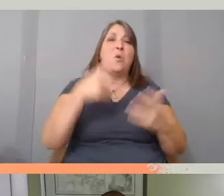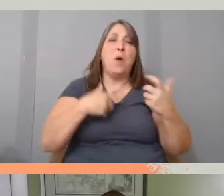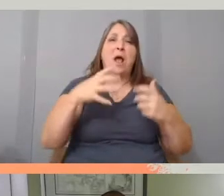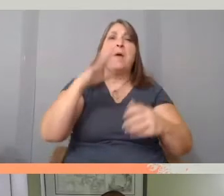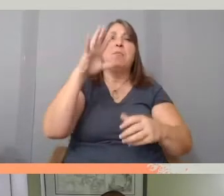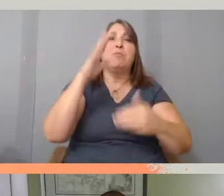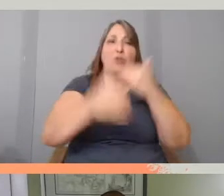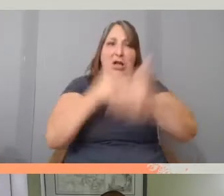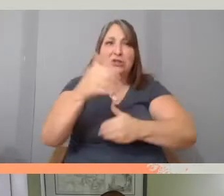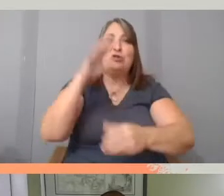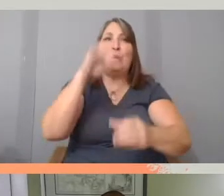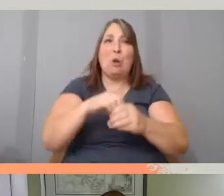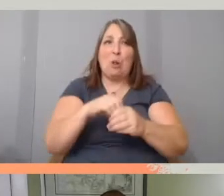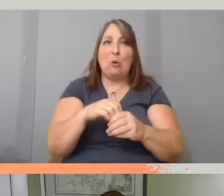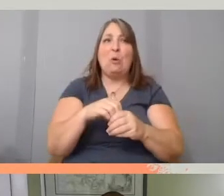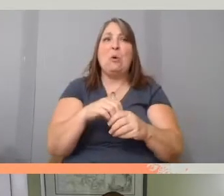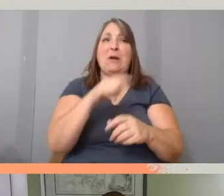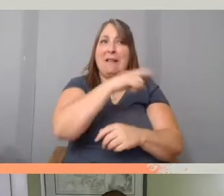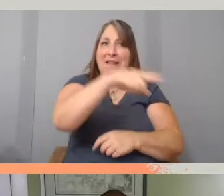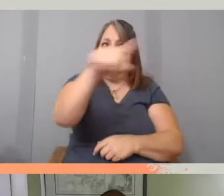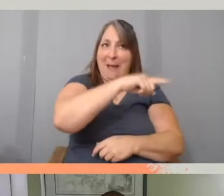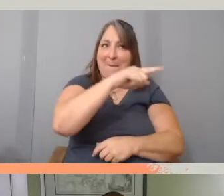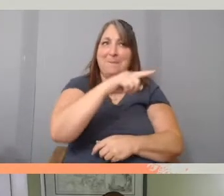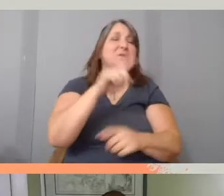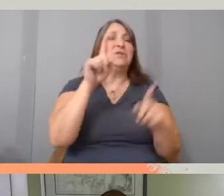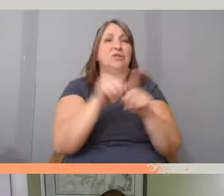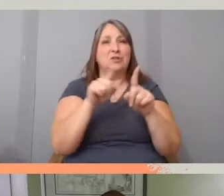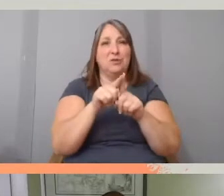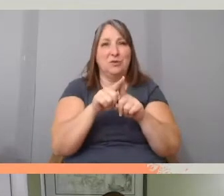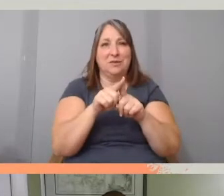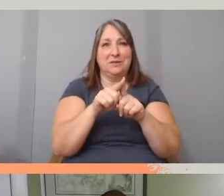So, yeah, that was the process of After Spring, I guess.